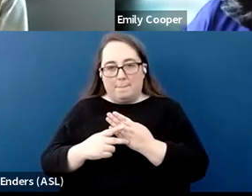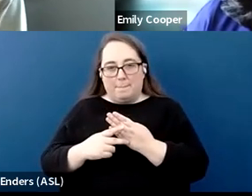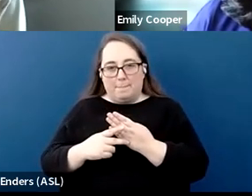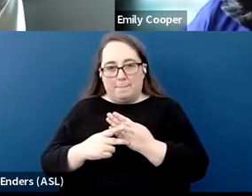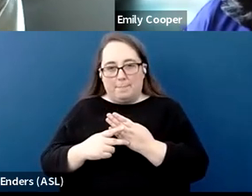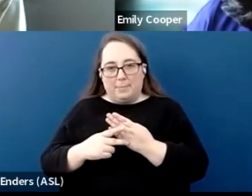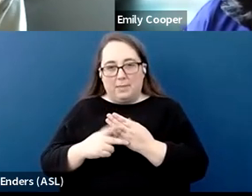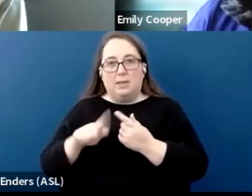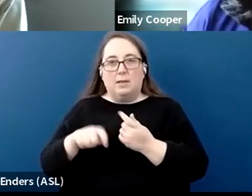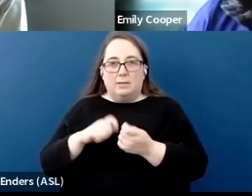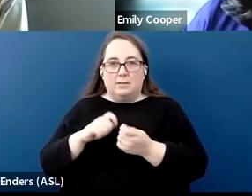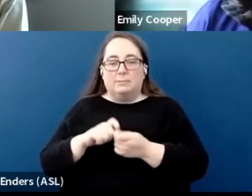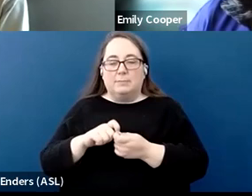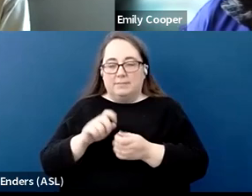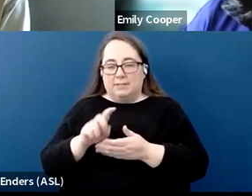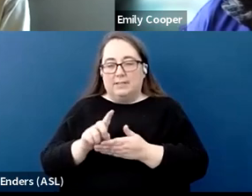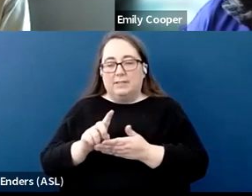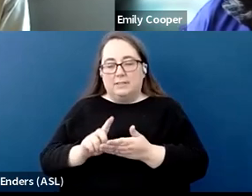And have the financial support to be able to maintain that housing.